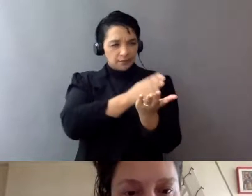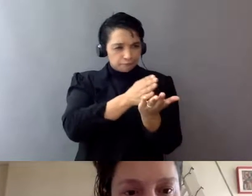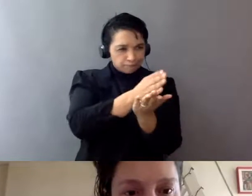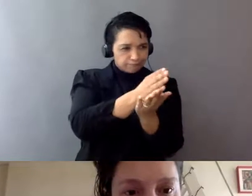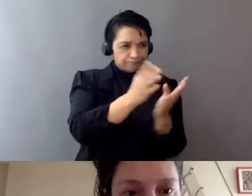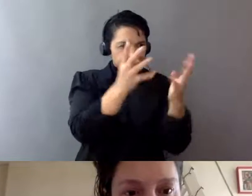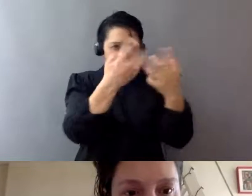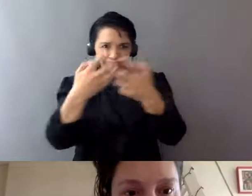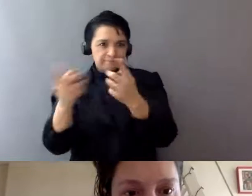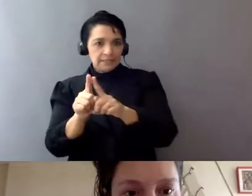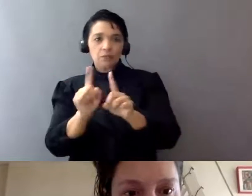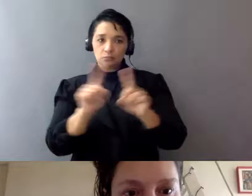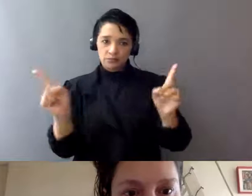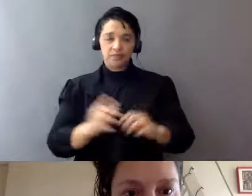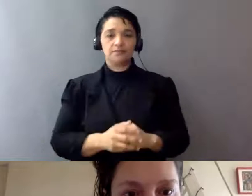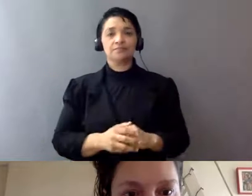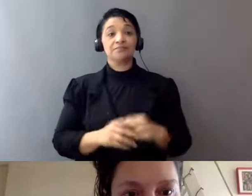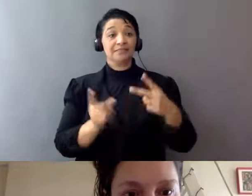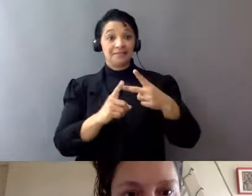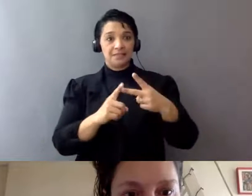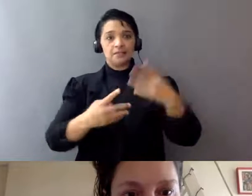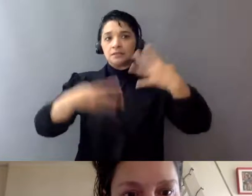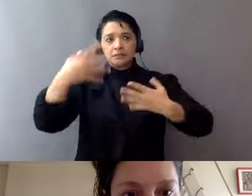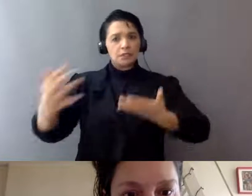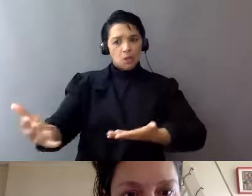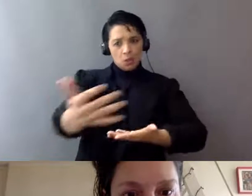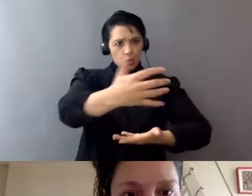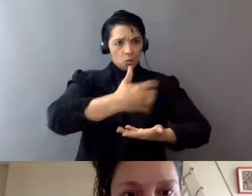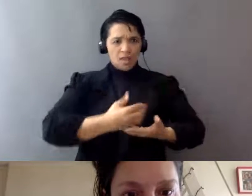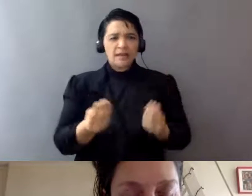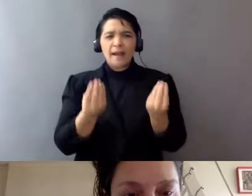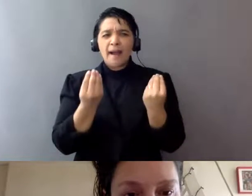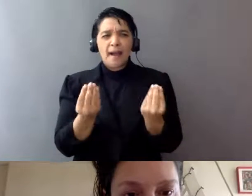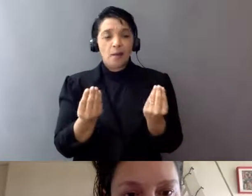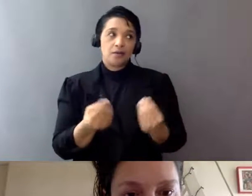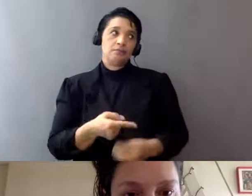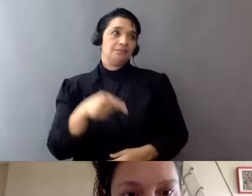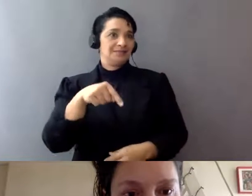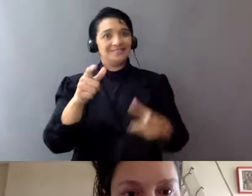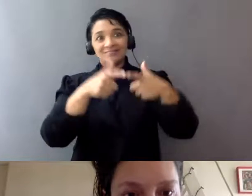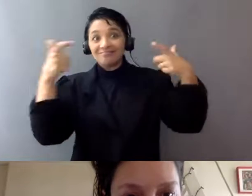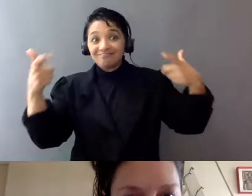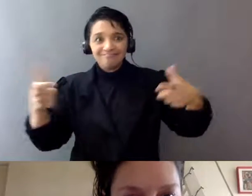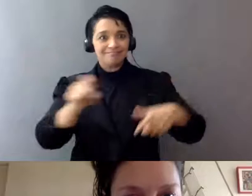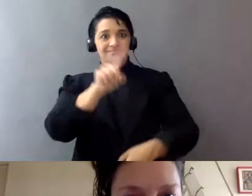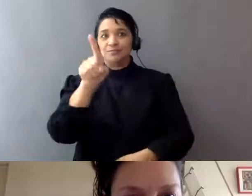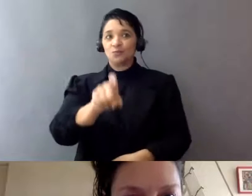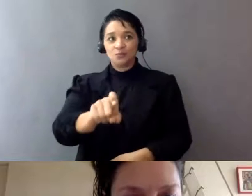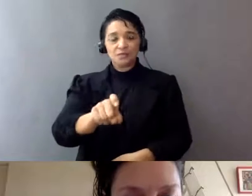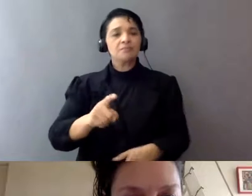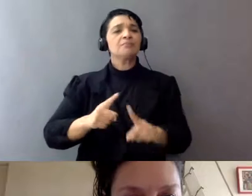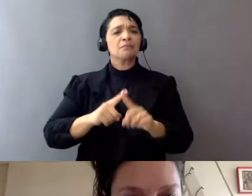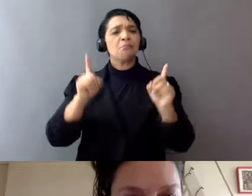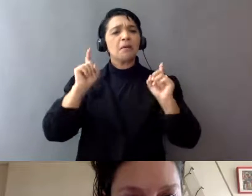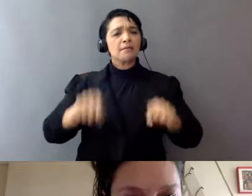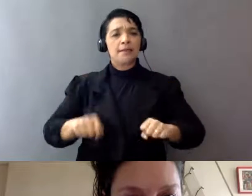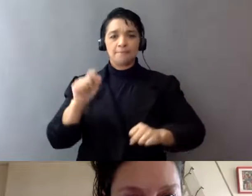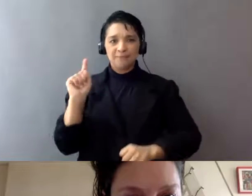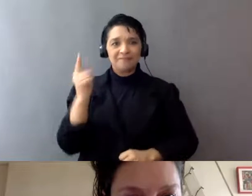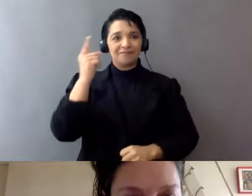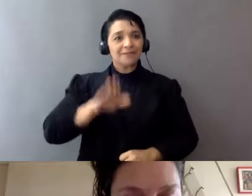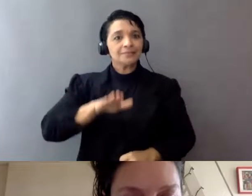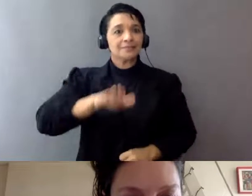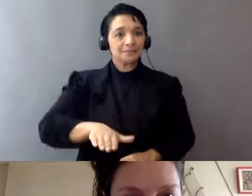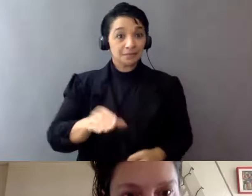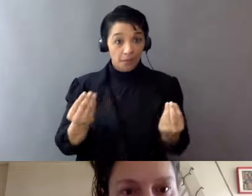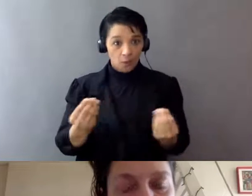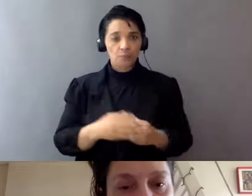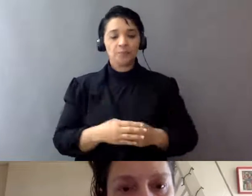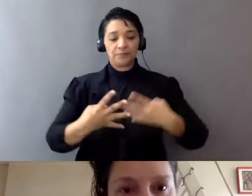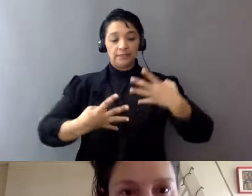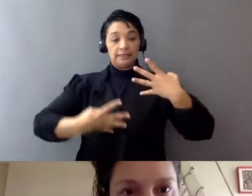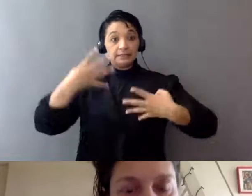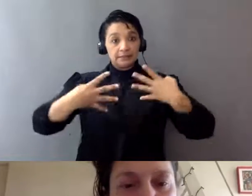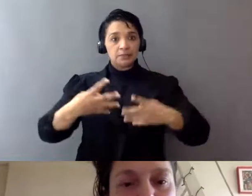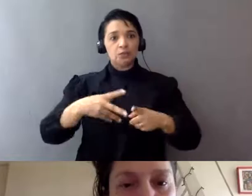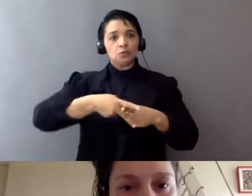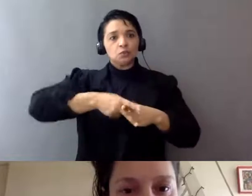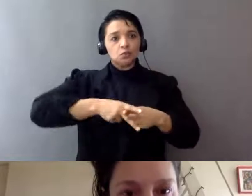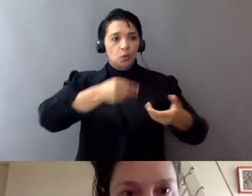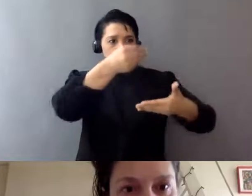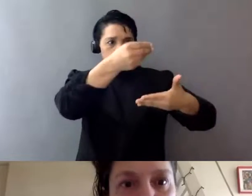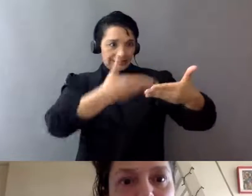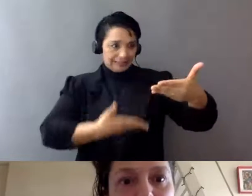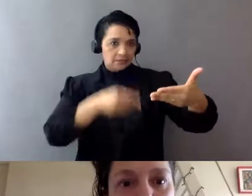In terms of how to collect data, this is a massive point.